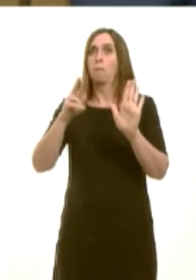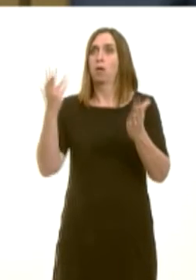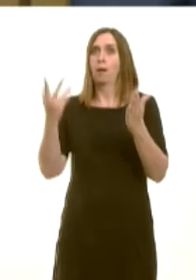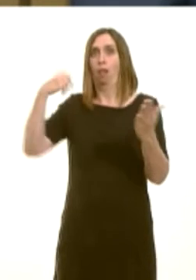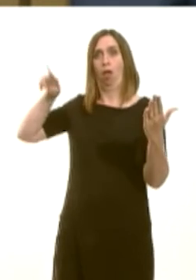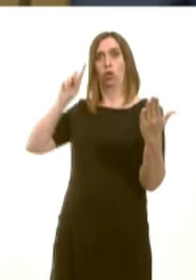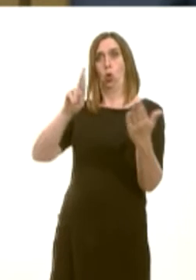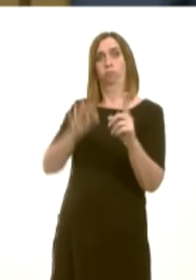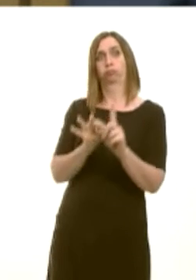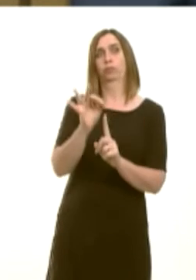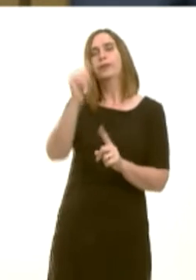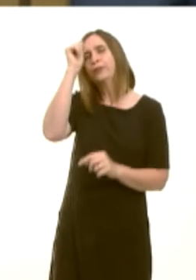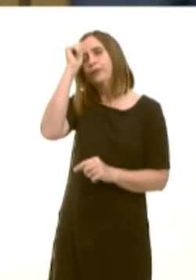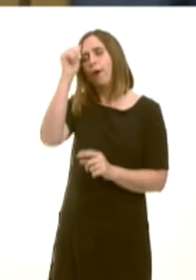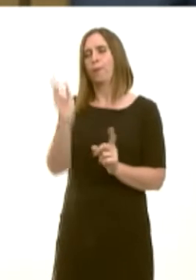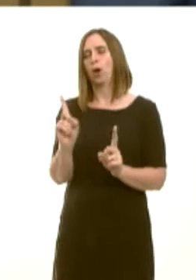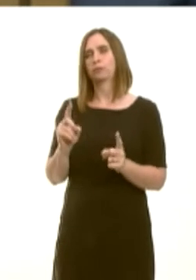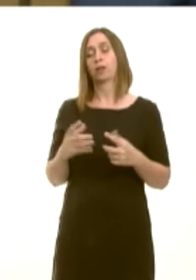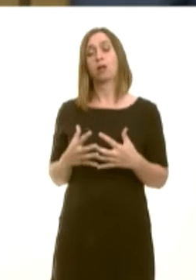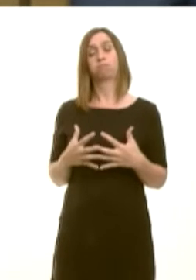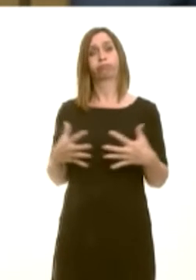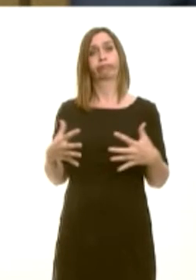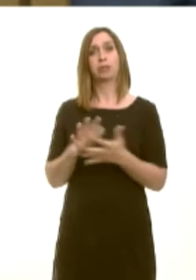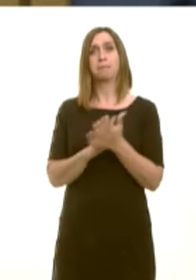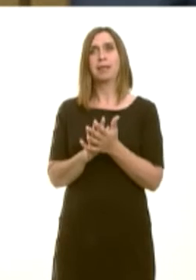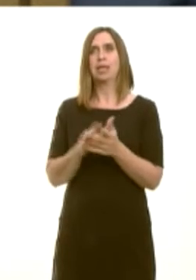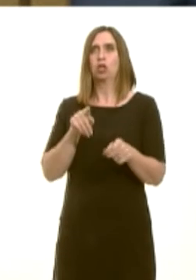know that tackling obesity is not just about treating the symptoms, but also the causes,